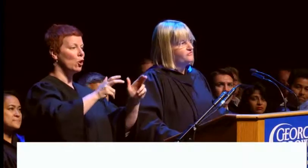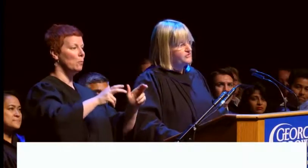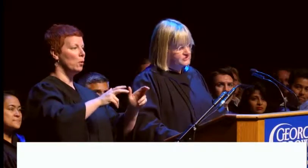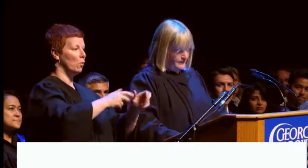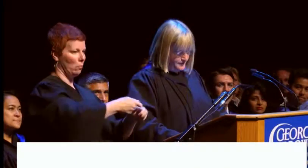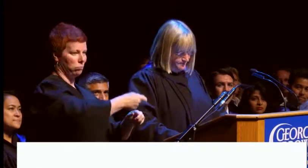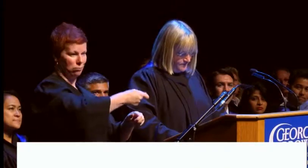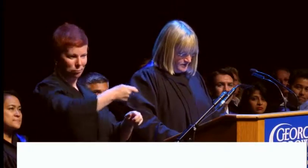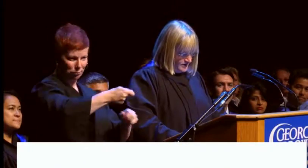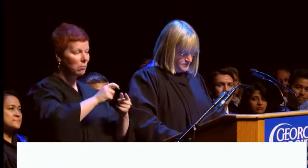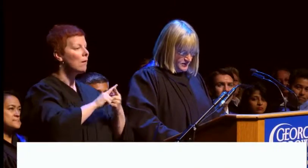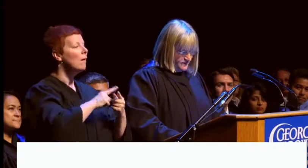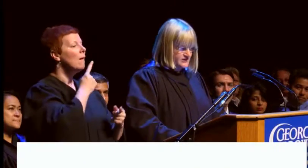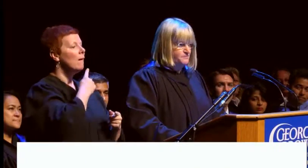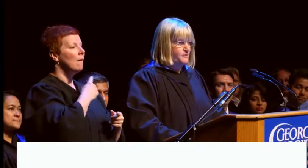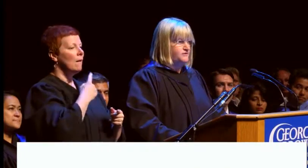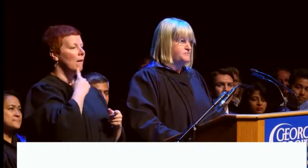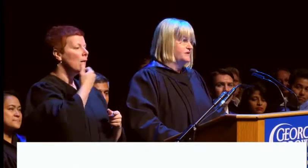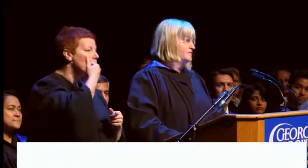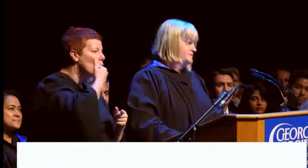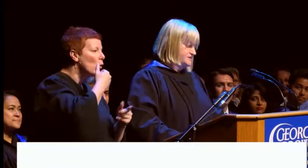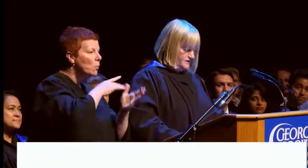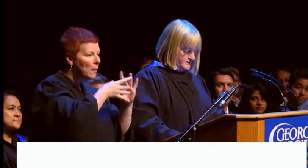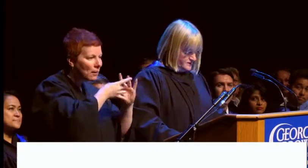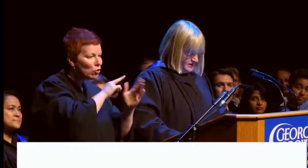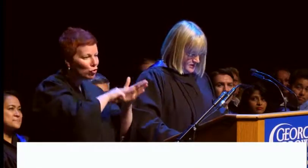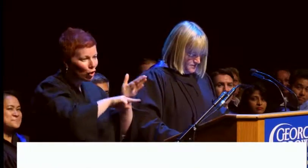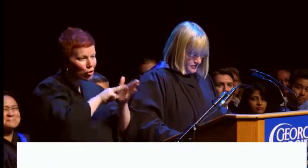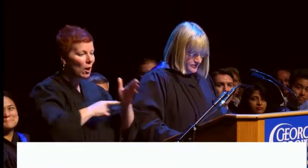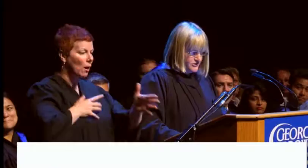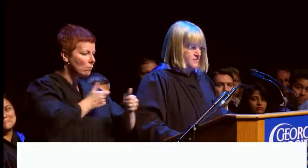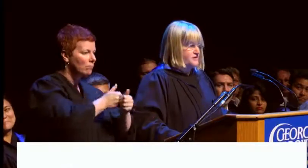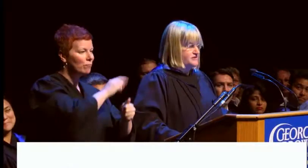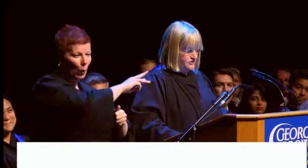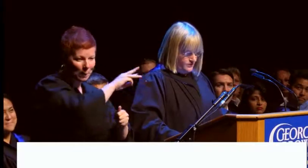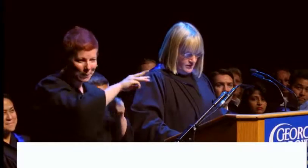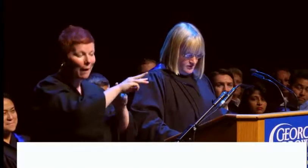VOICE MAIL, GO ON FACEBOOK, UPDATE OUR WEBSITE, MODERATE THE COMMENTS ON OUR BLOG,